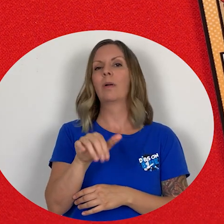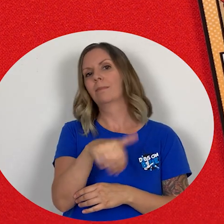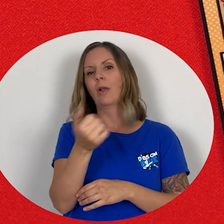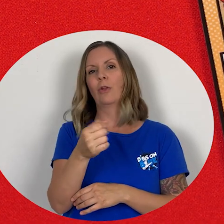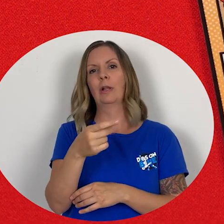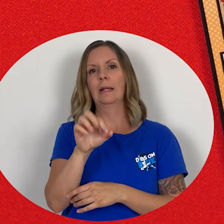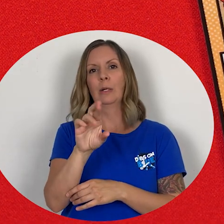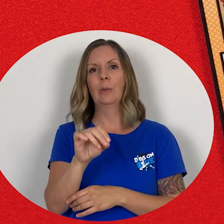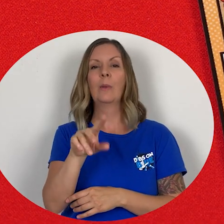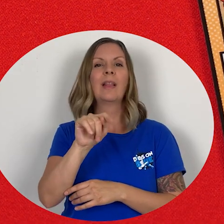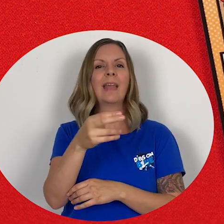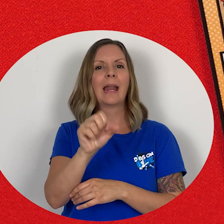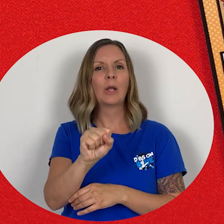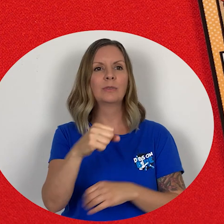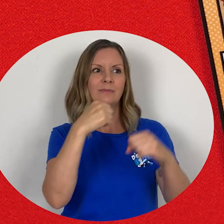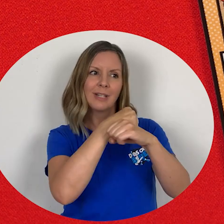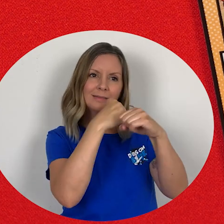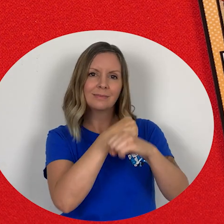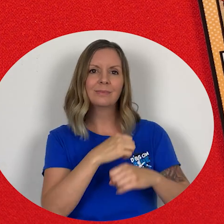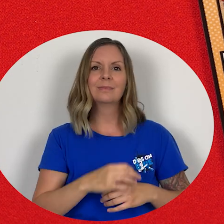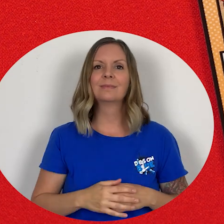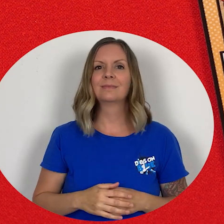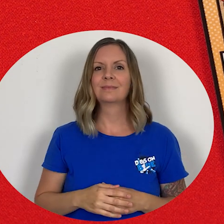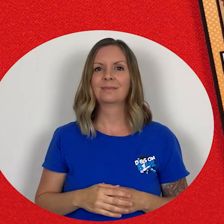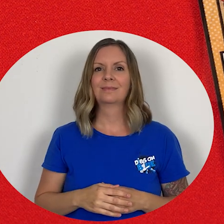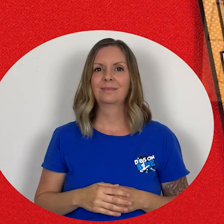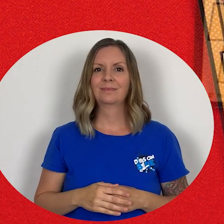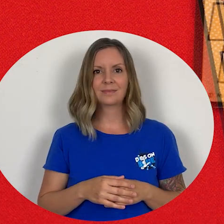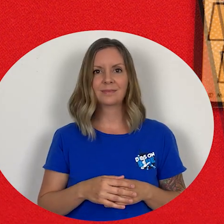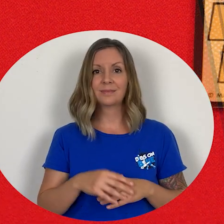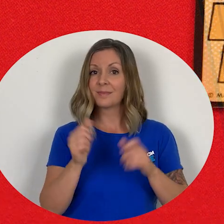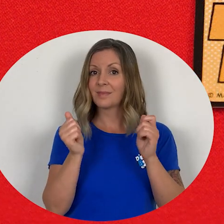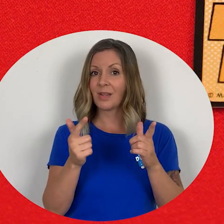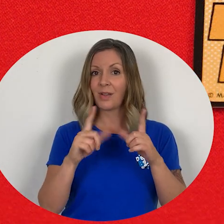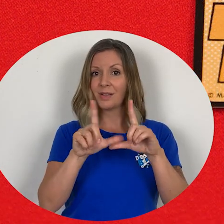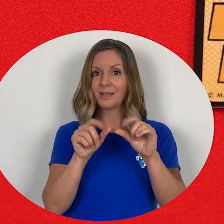These let you or a teammate you’ve chosen fight Thanos. And those are all the cards